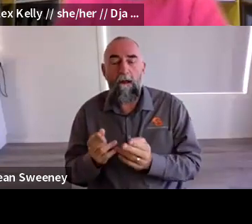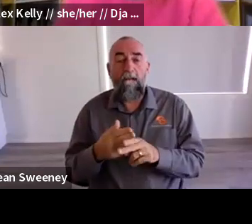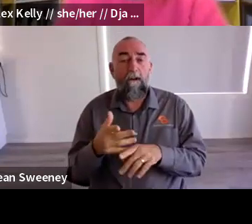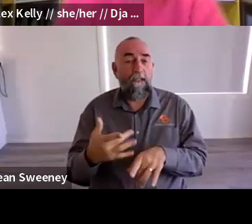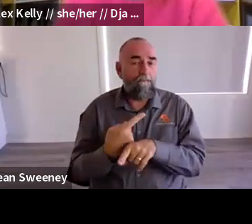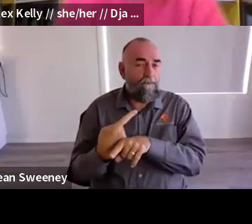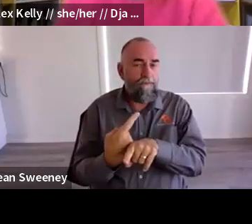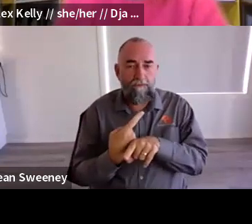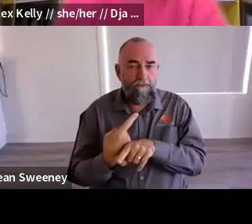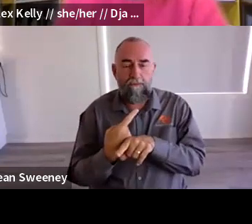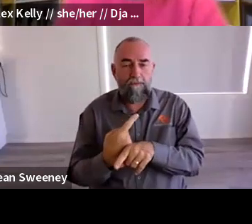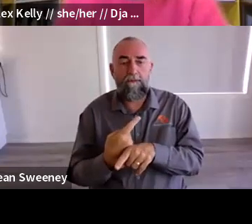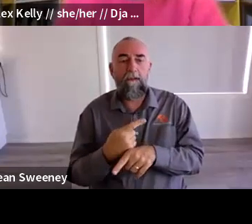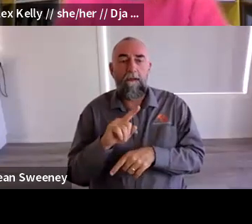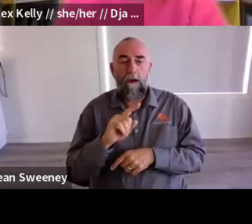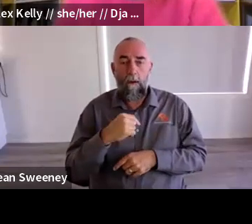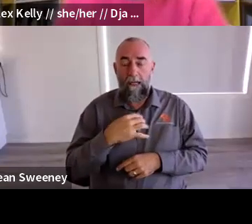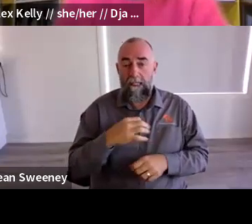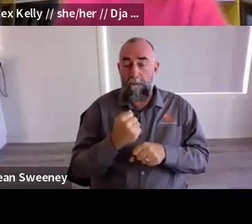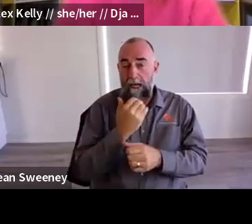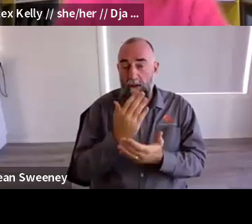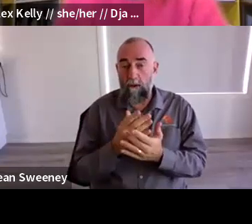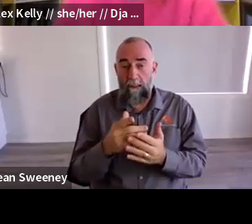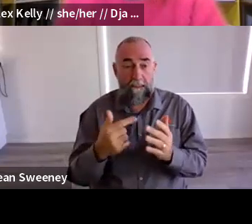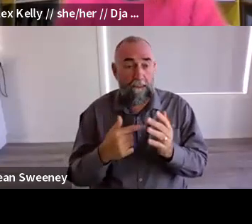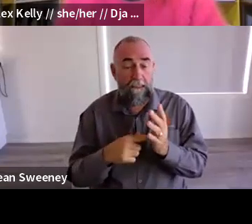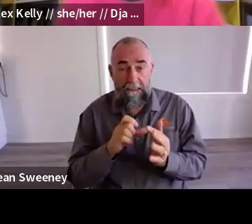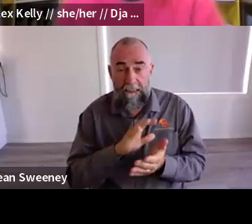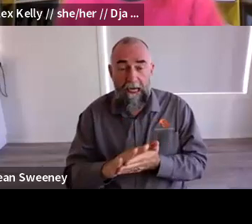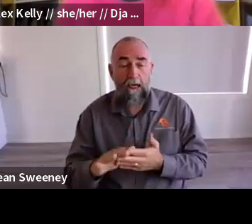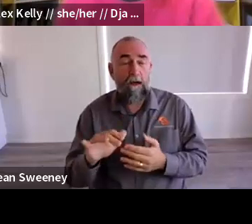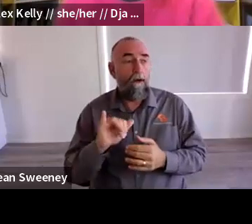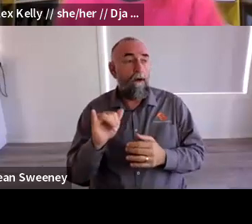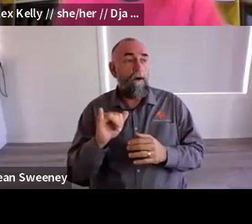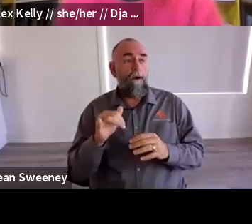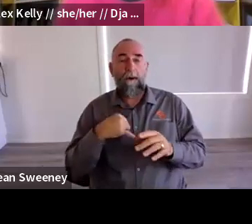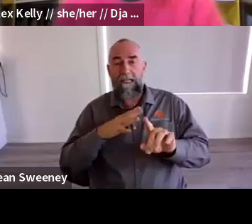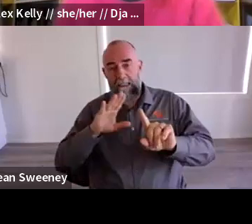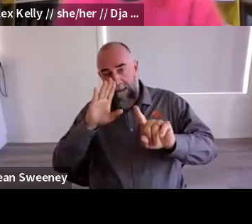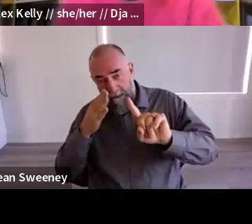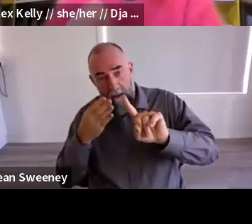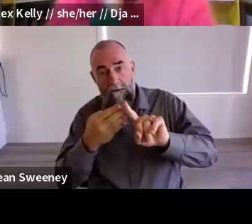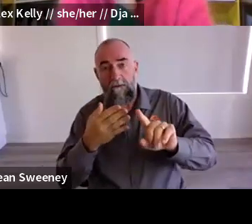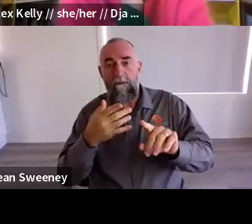centring that knowledge and that wisdom and walking alongside each other as we